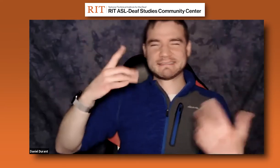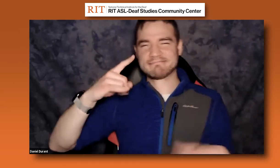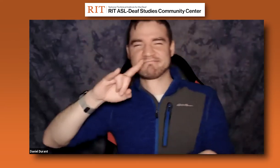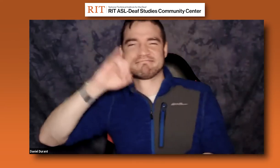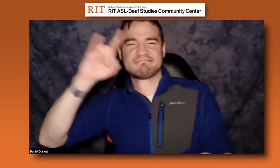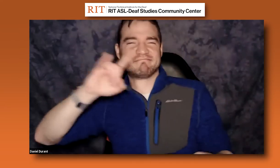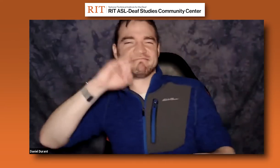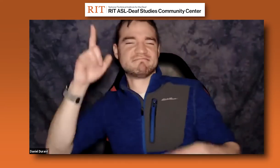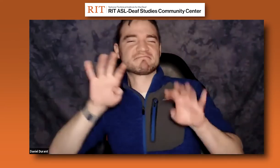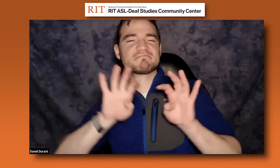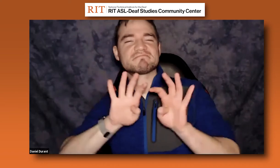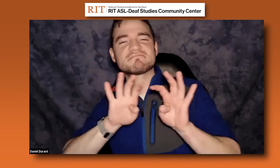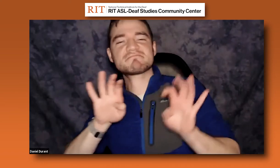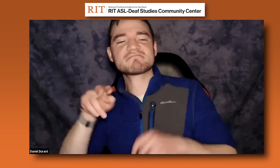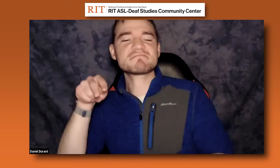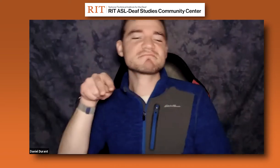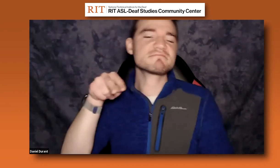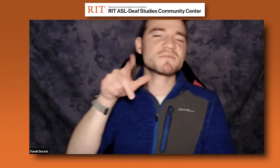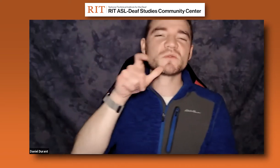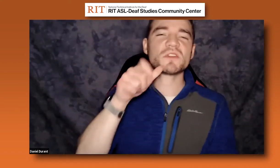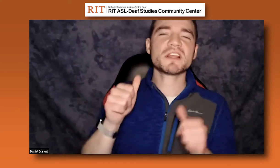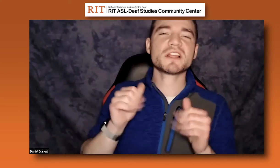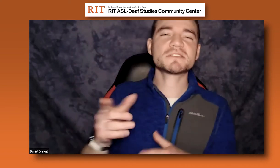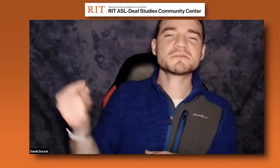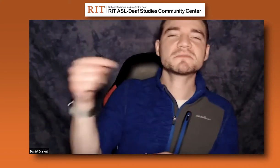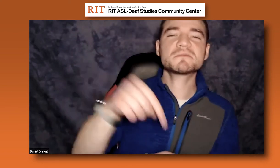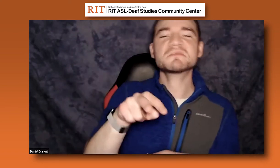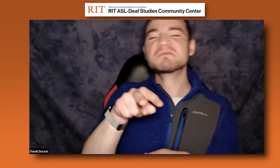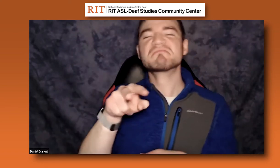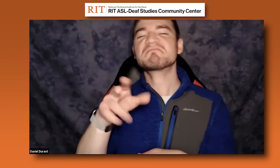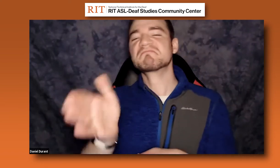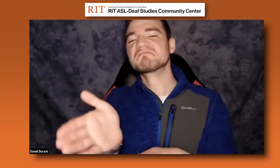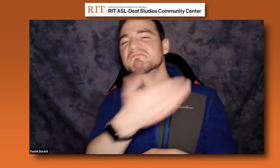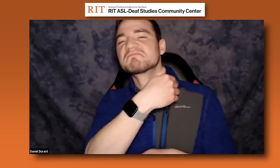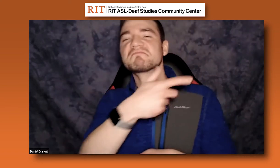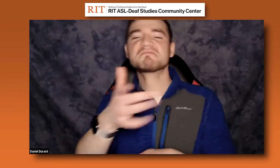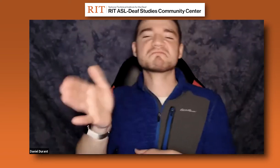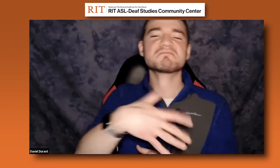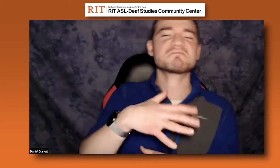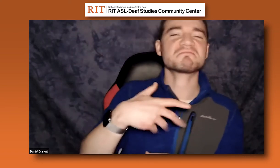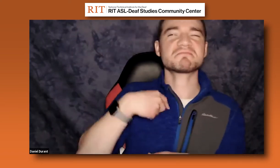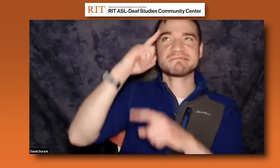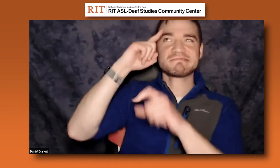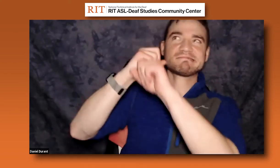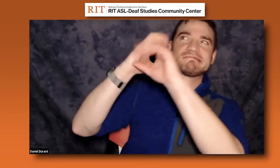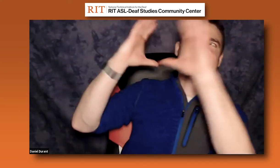I thought it would be this huge theater, where actors would come in and they would say, "OK, next,"